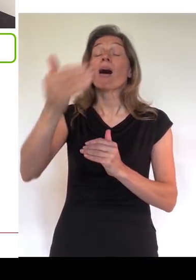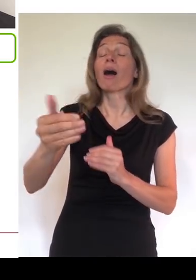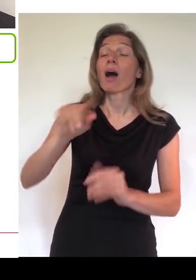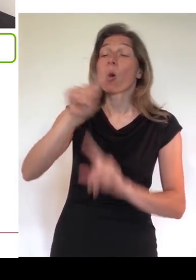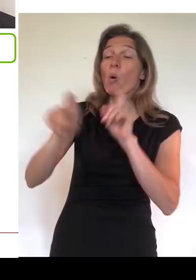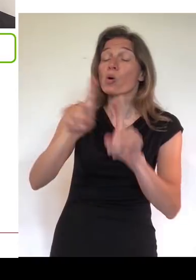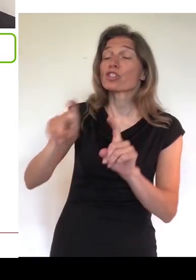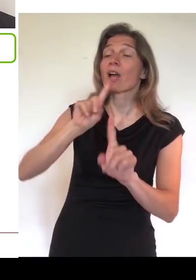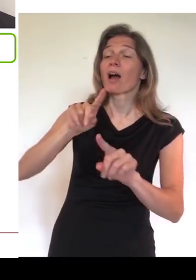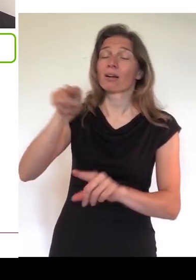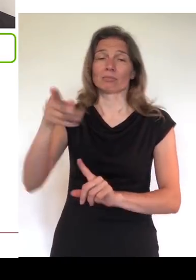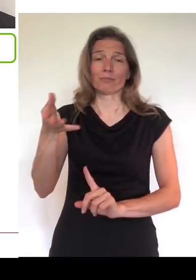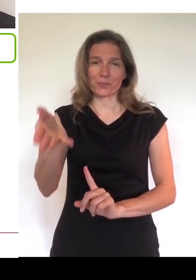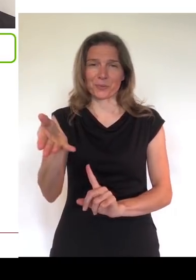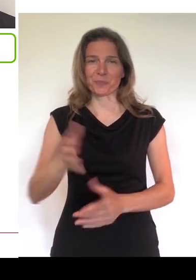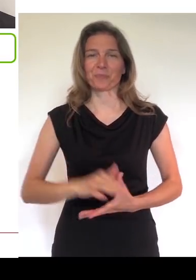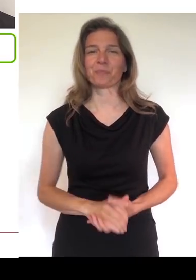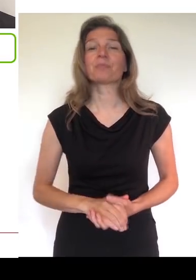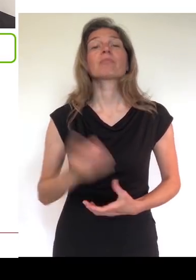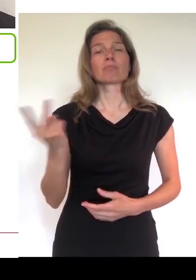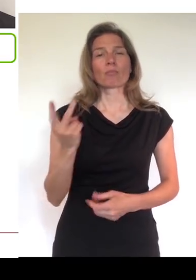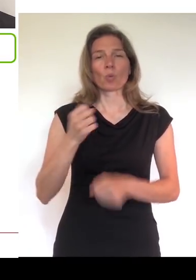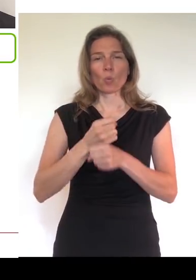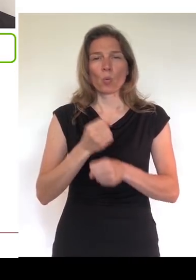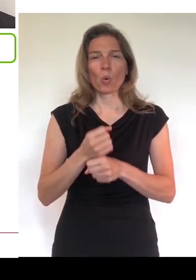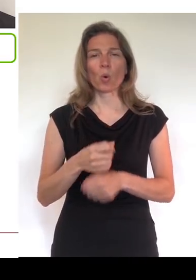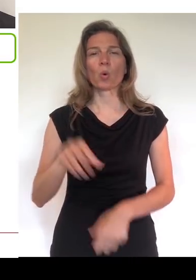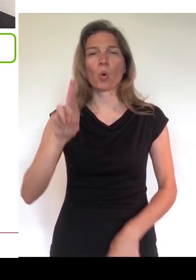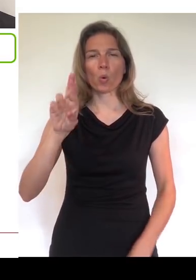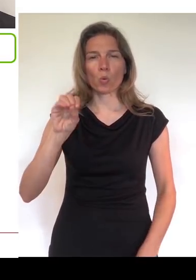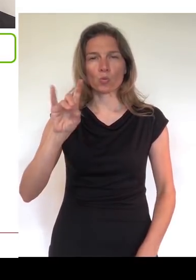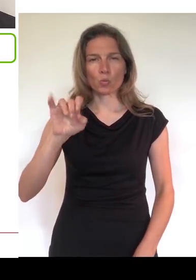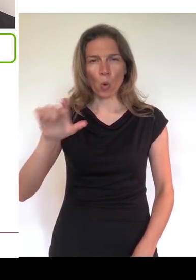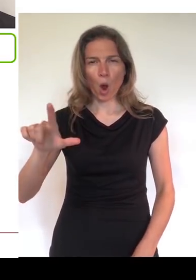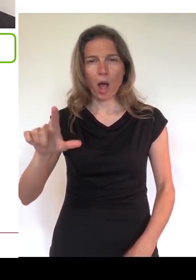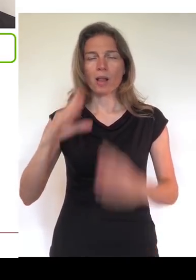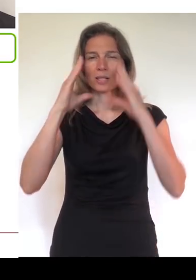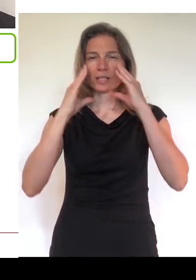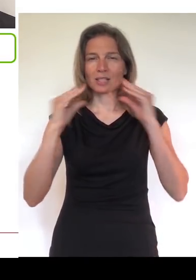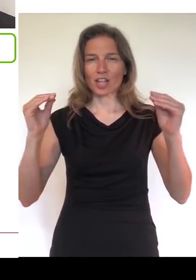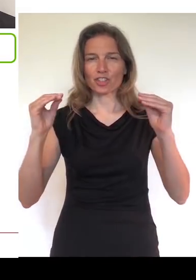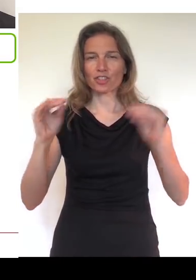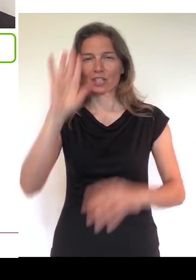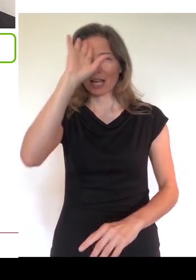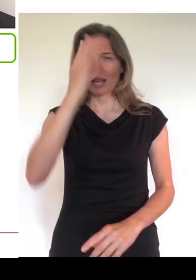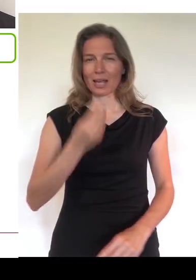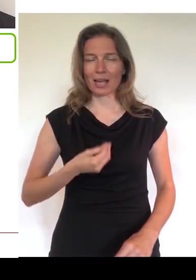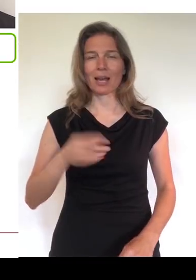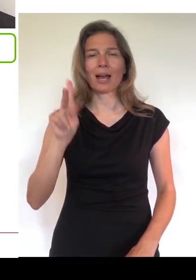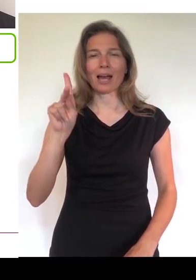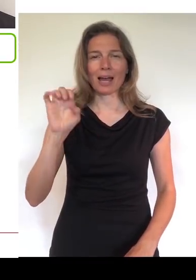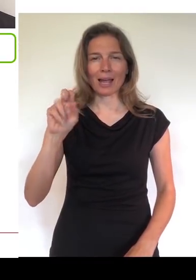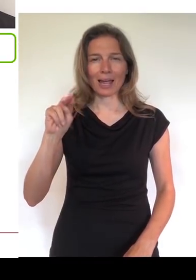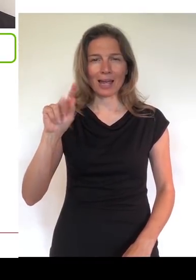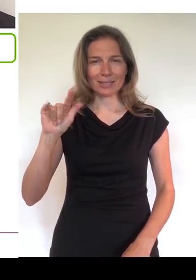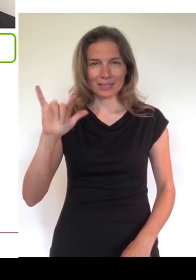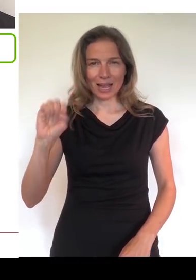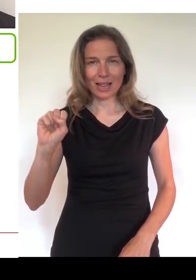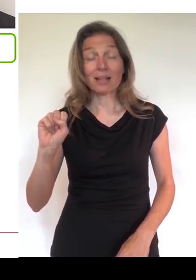So we both work for Royal Dutch Kentalis. That is a service provider in the Netherlands we offer education, care, and diagnostics,